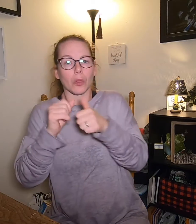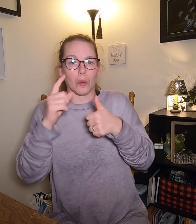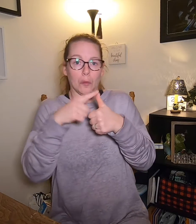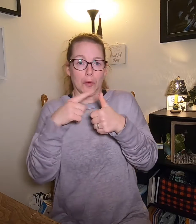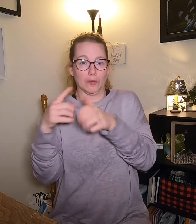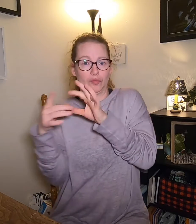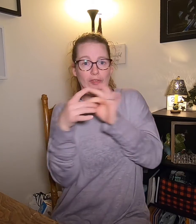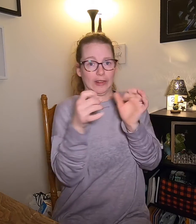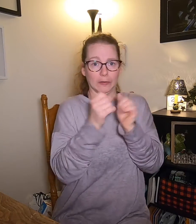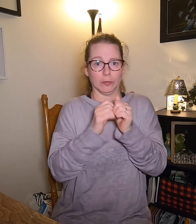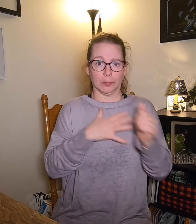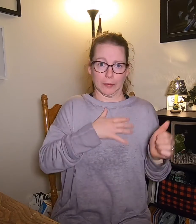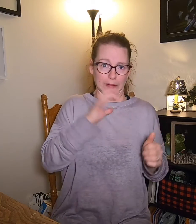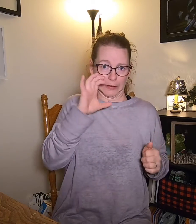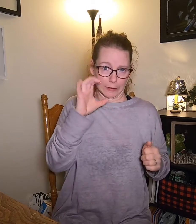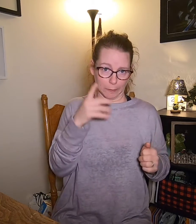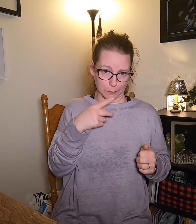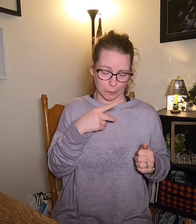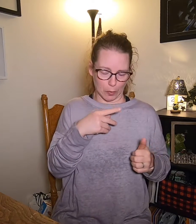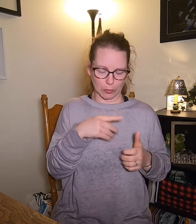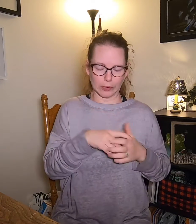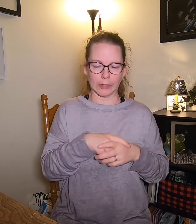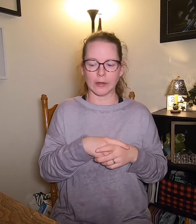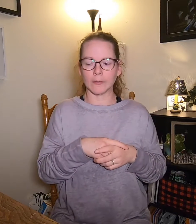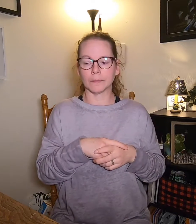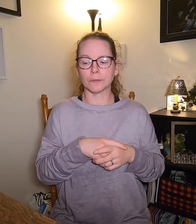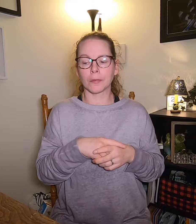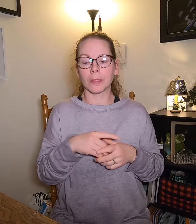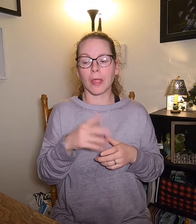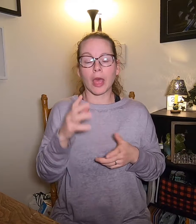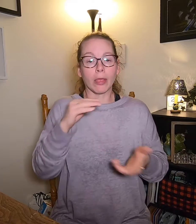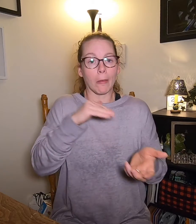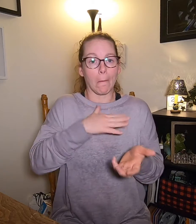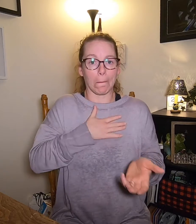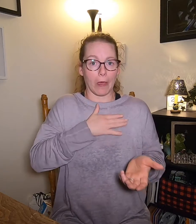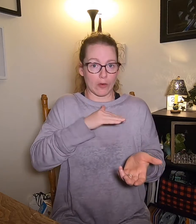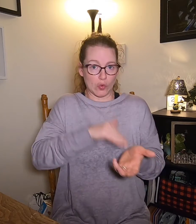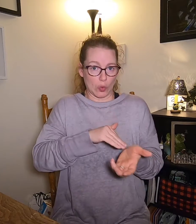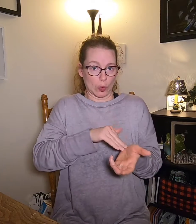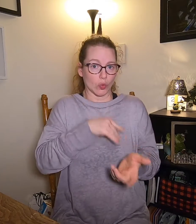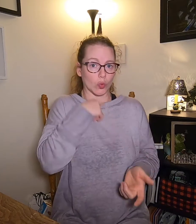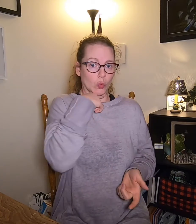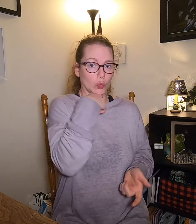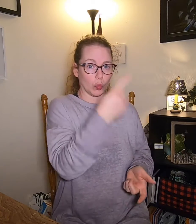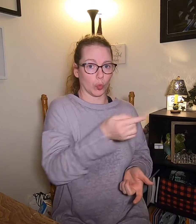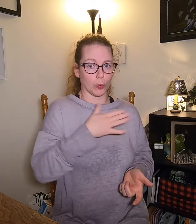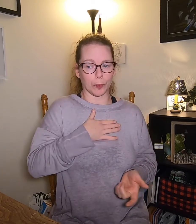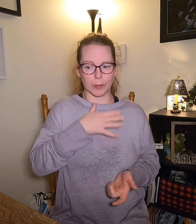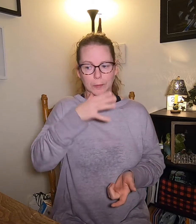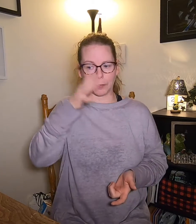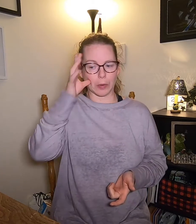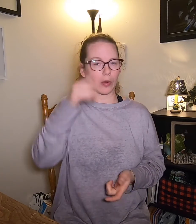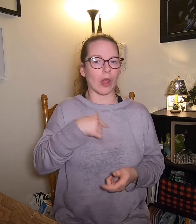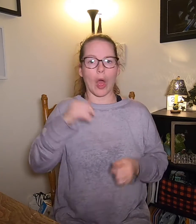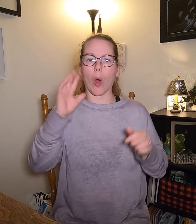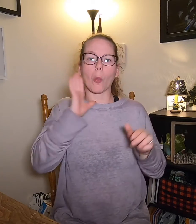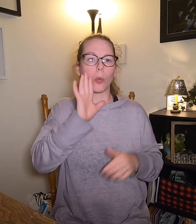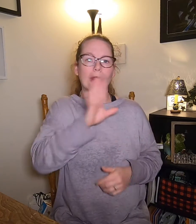One of them is related to my Cerebral Palsy (CP) My parents was told by the doctor that